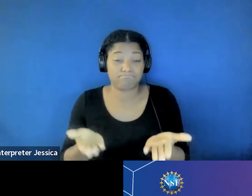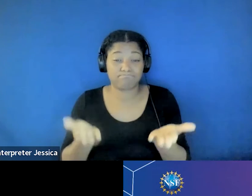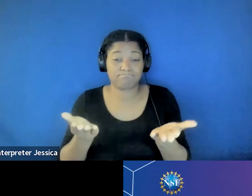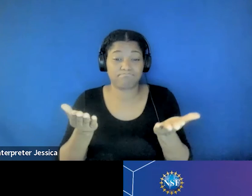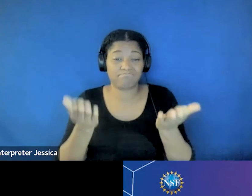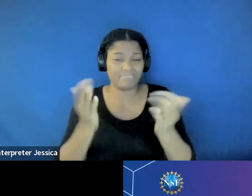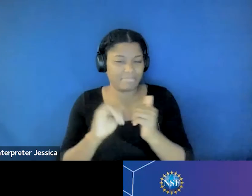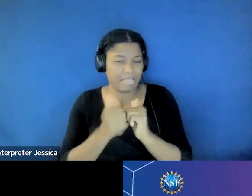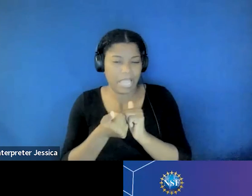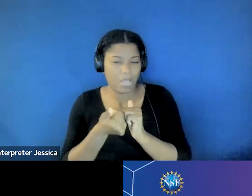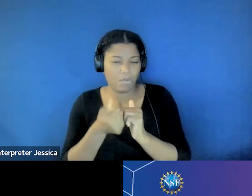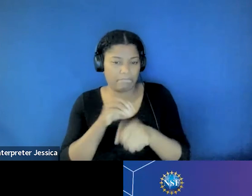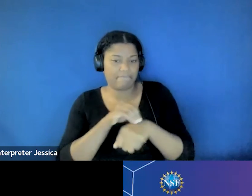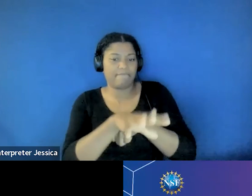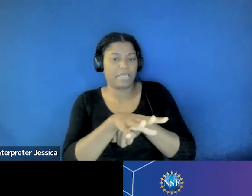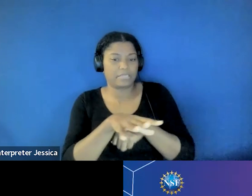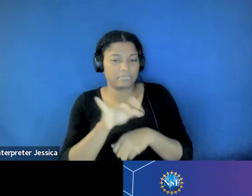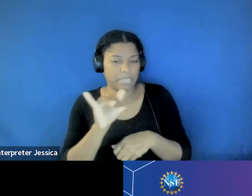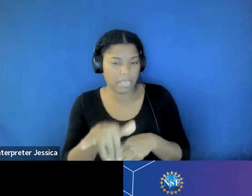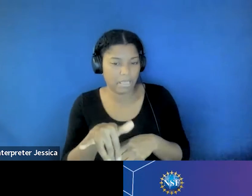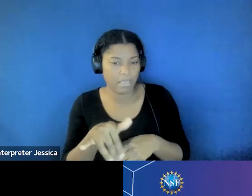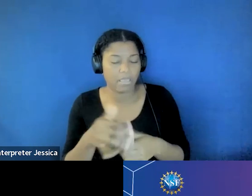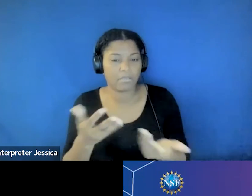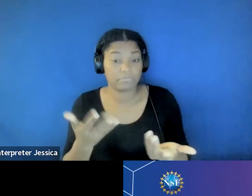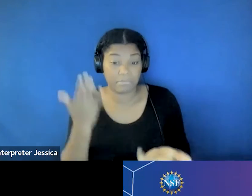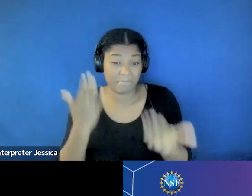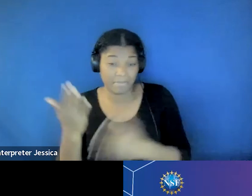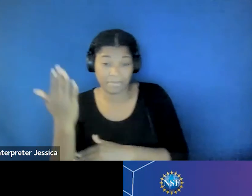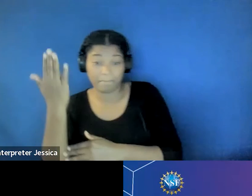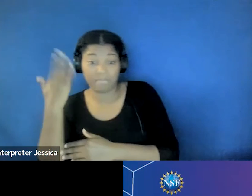instrument quotes being higher than in previous years?" You have,